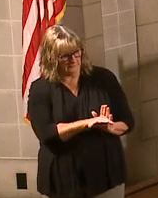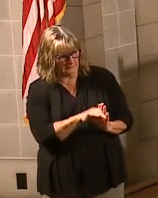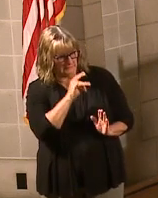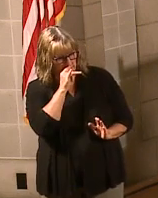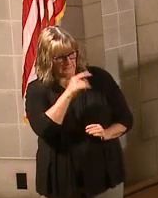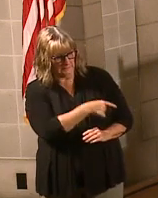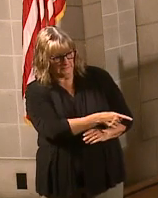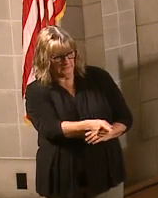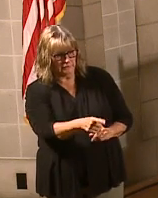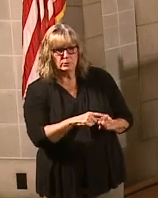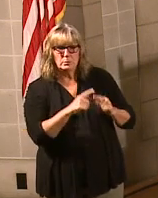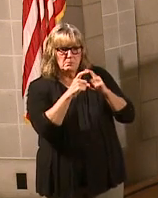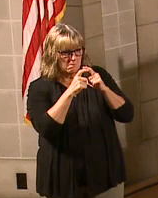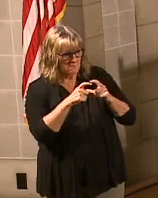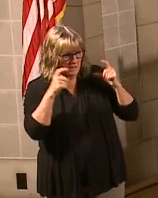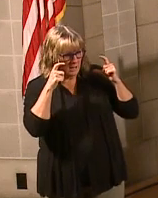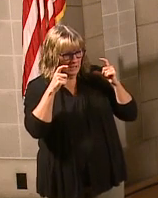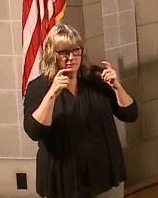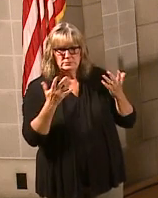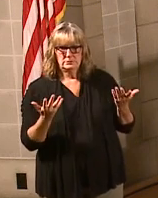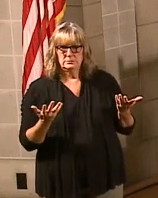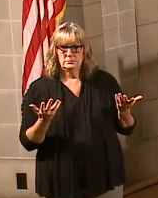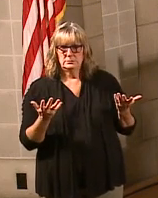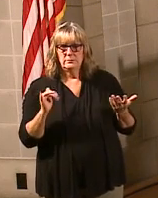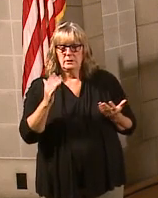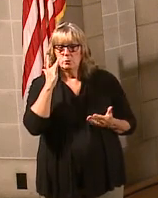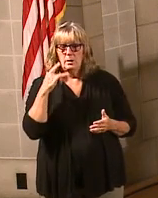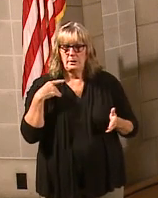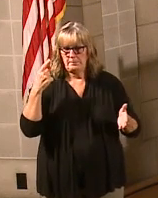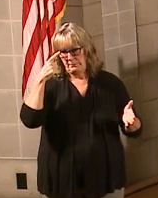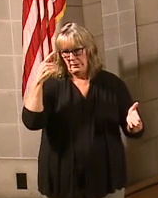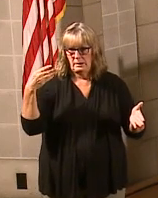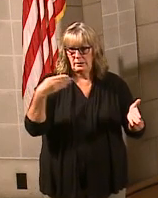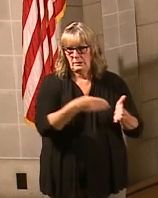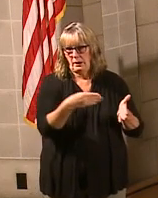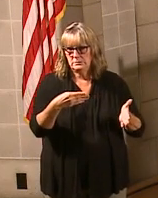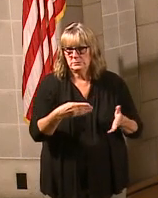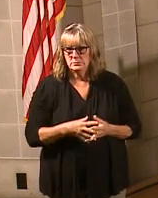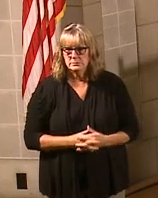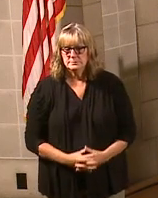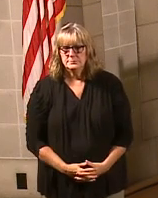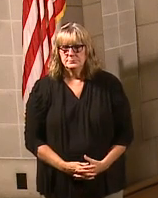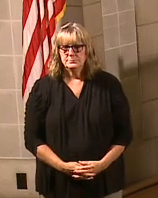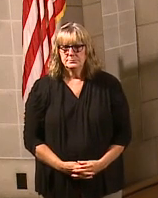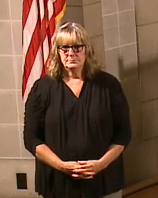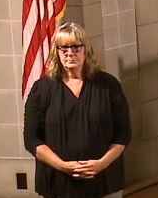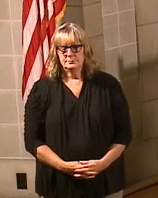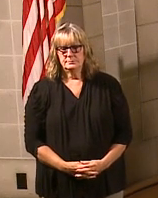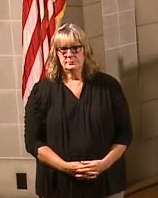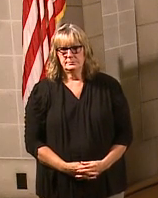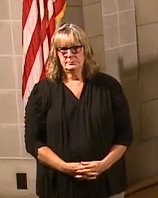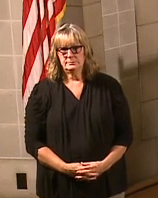AGAIN, I THINK THAT EVERYBODY CAN SPREAD THE CORONAVIRUS AND